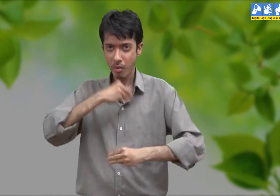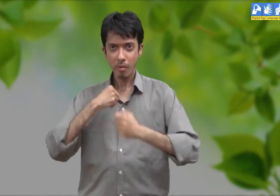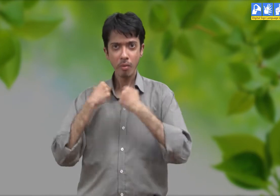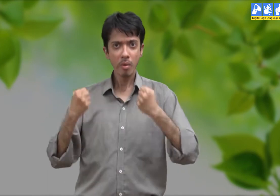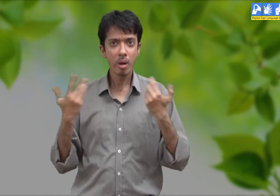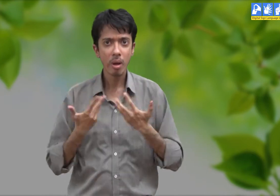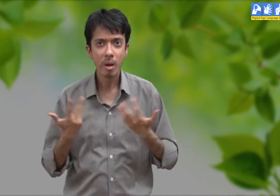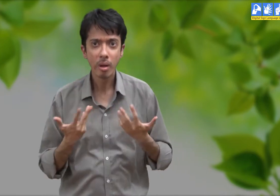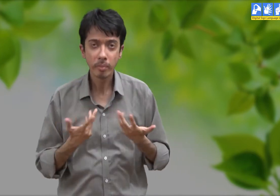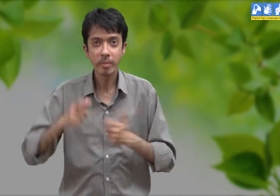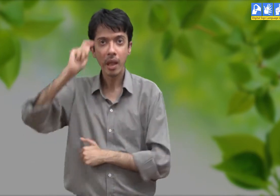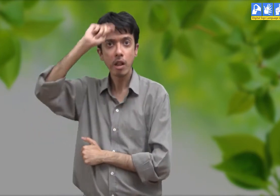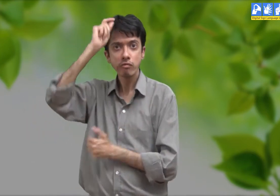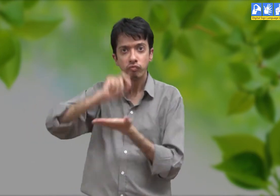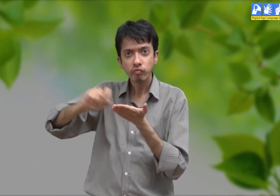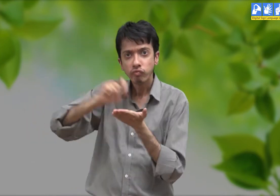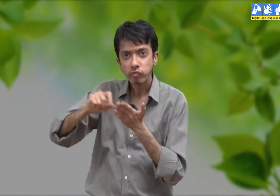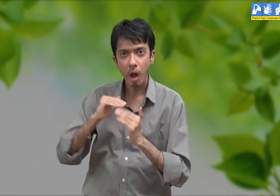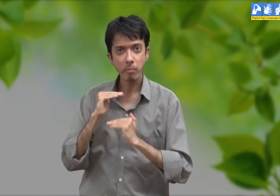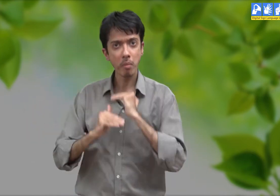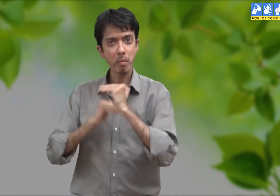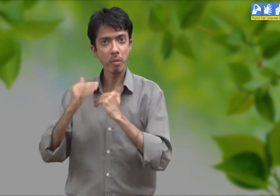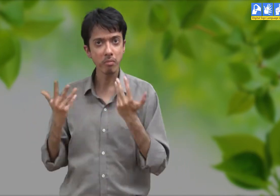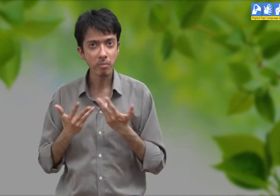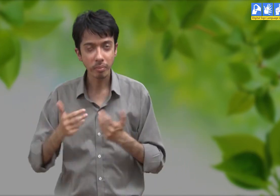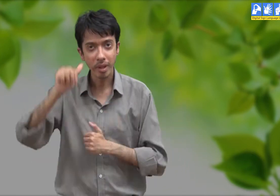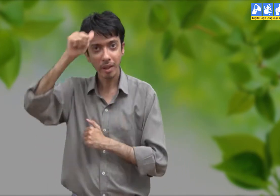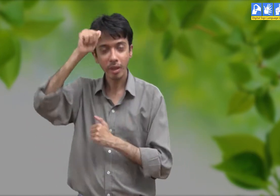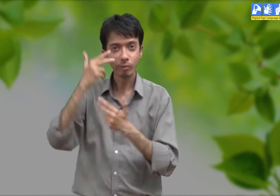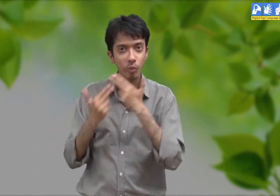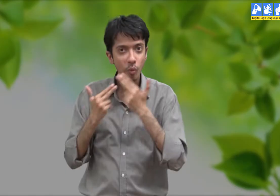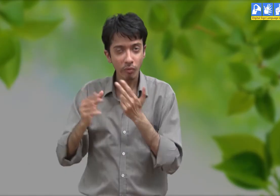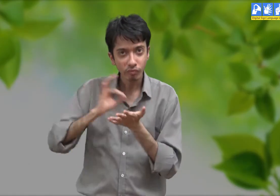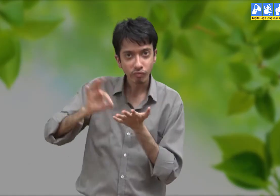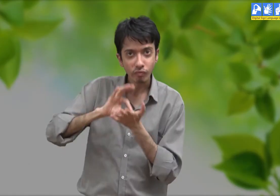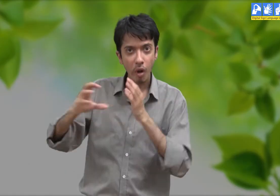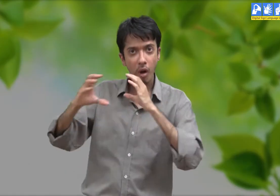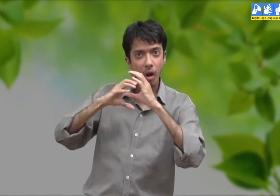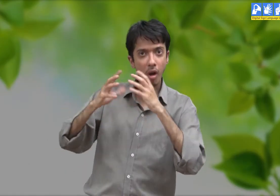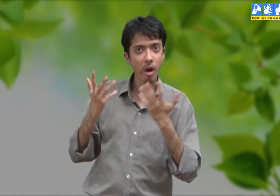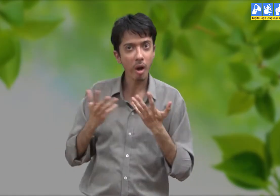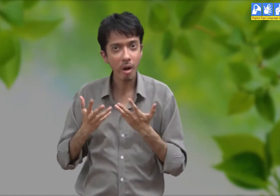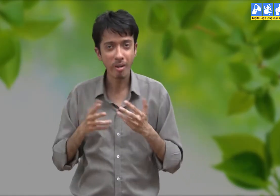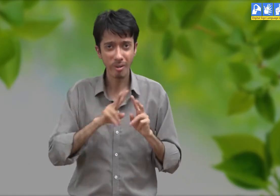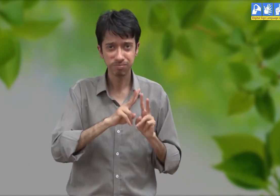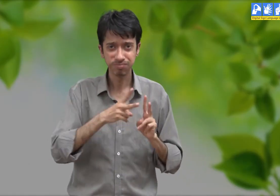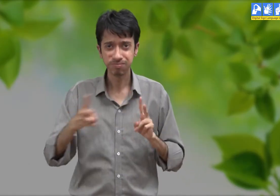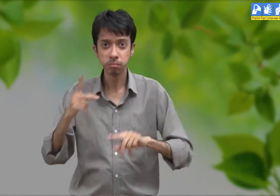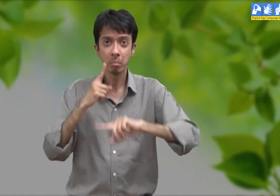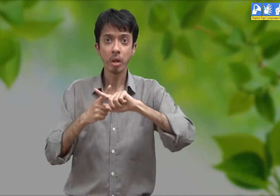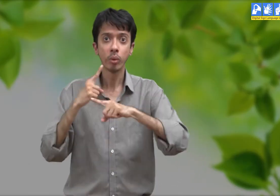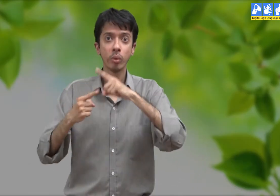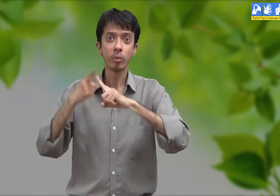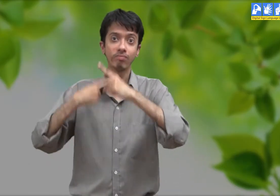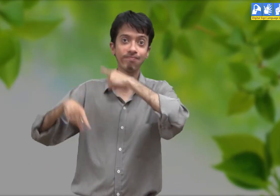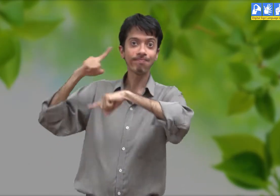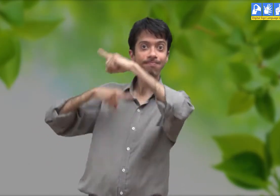Students also improve their literacy skills, communication skills, etc.